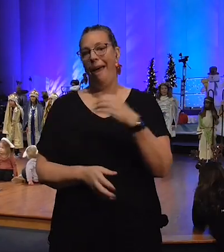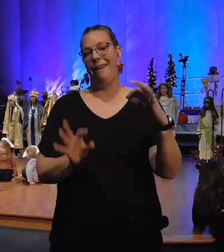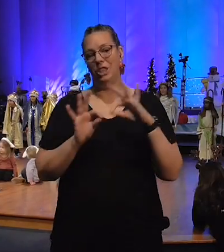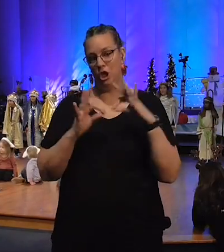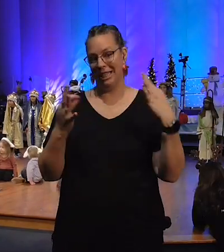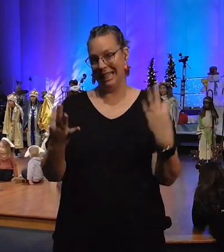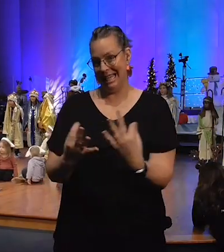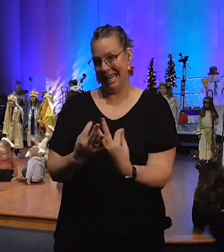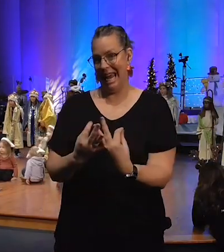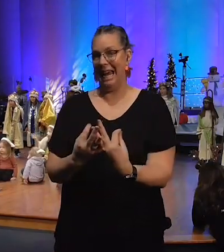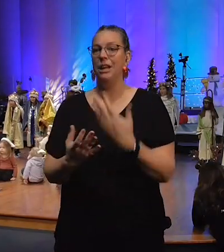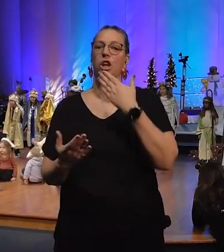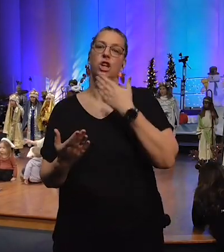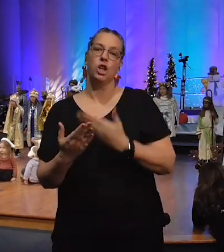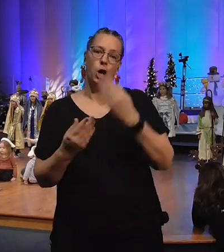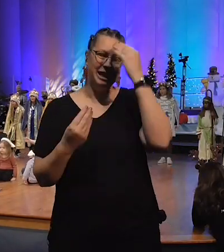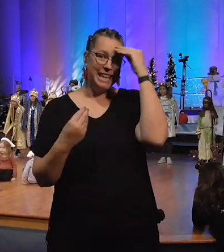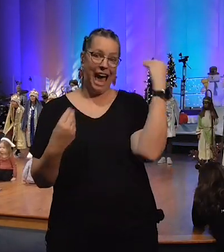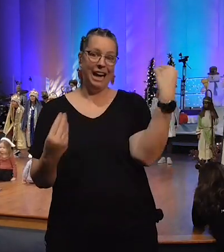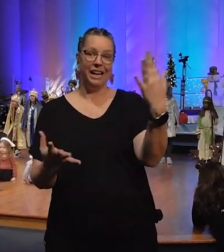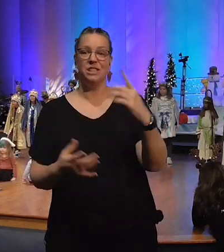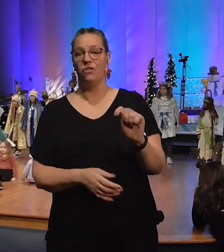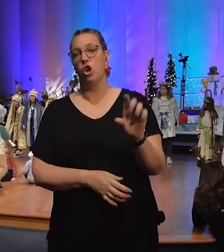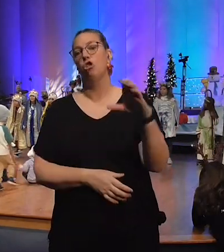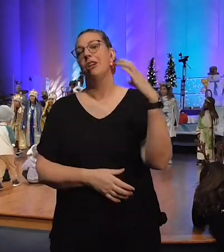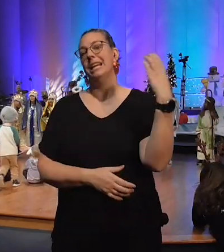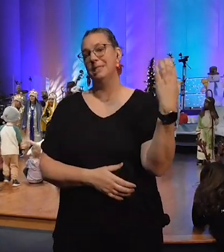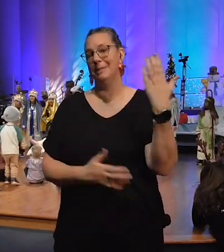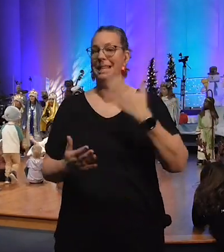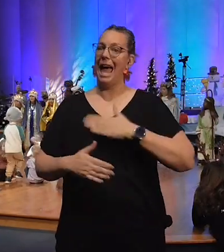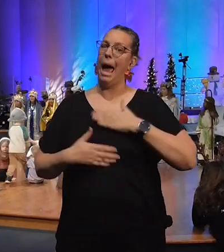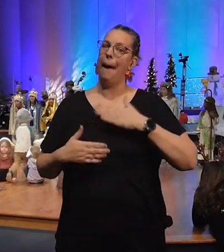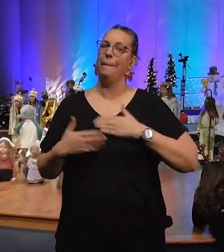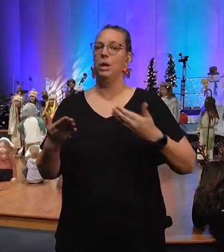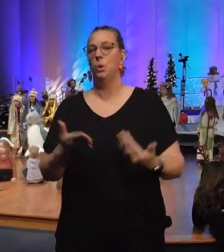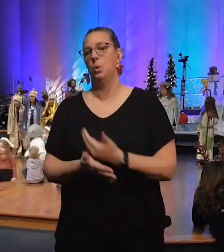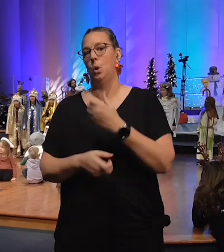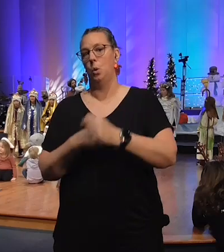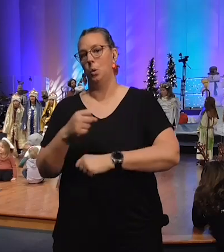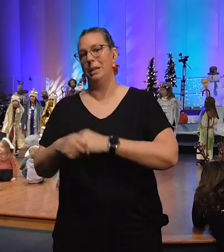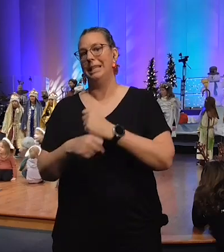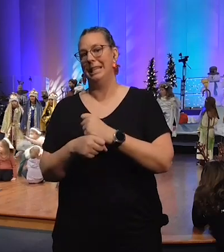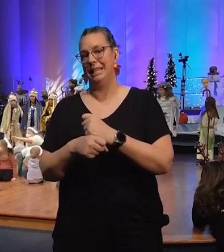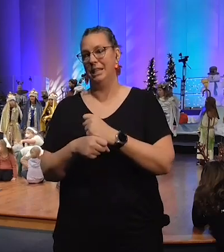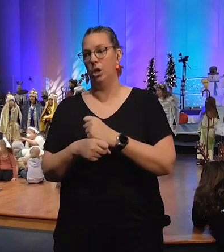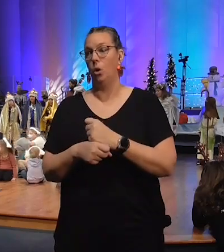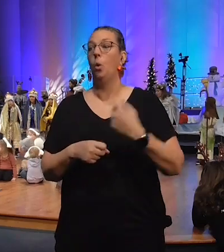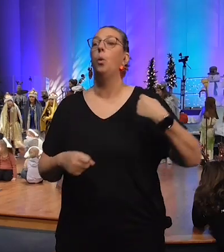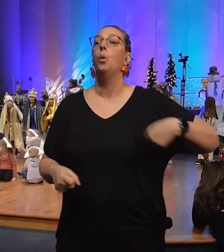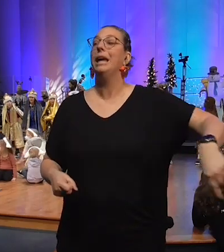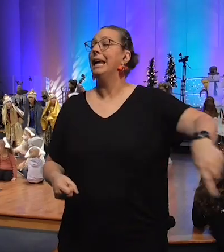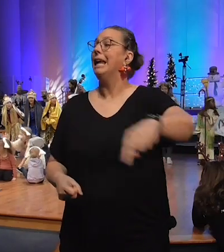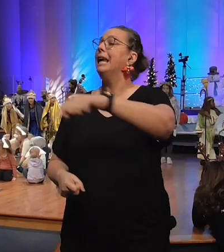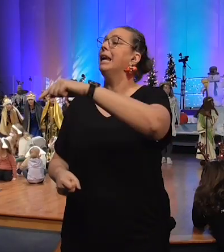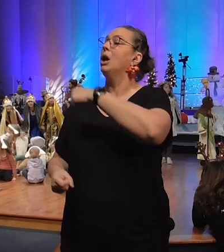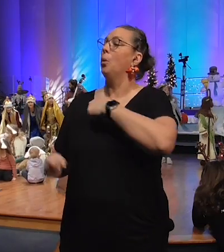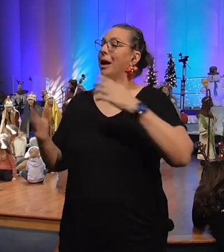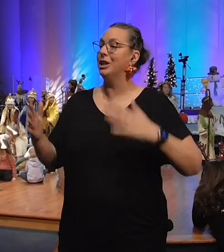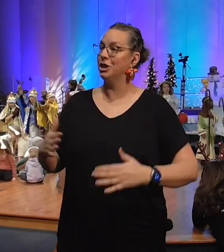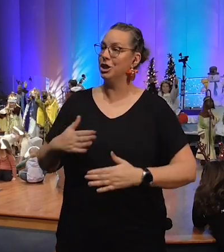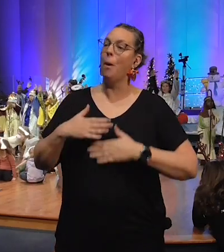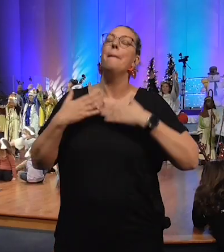tidings we bring to you and your kids Good Tidings for Christmas and a Happy